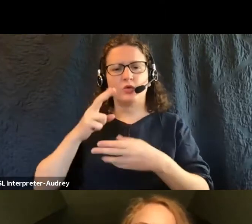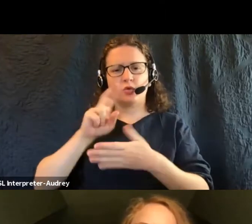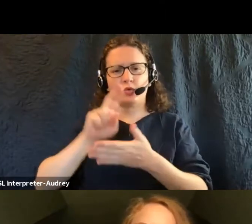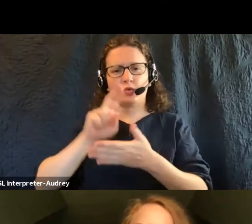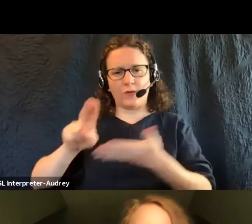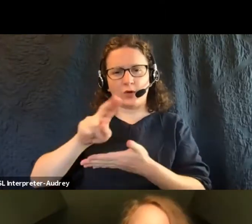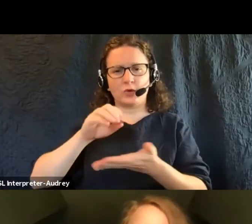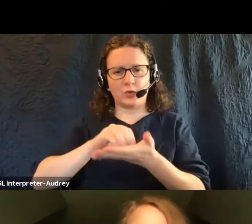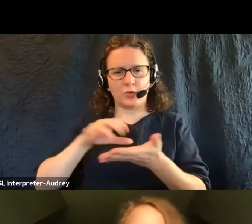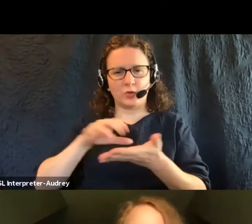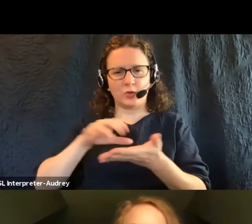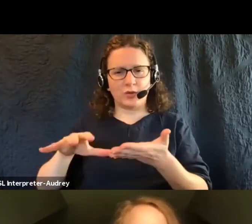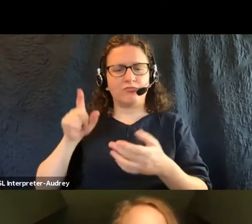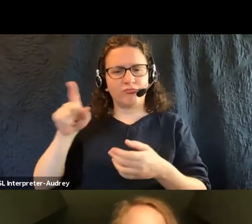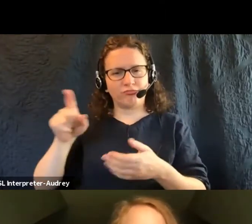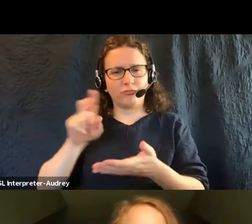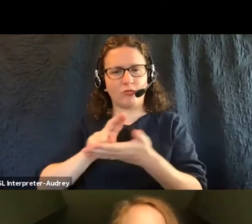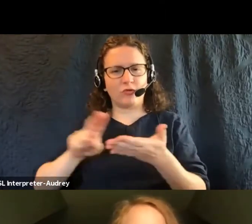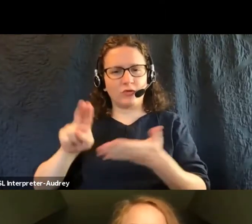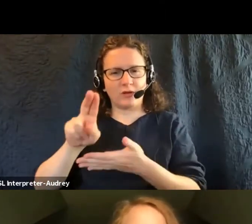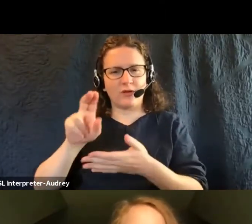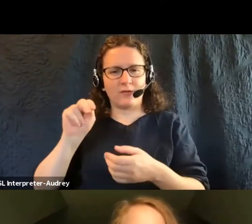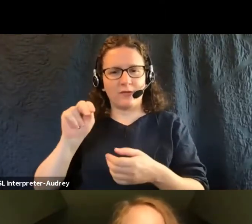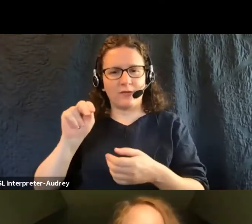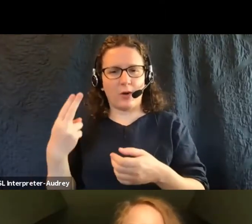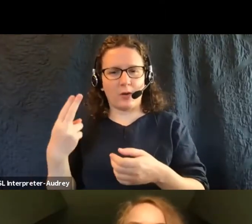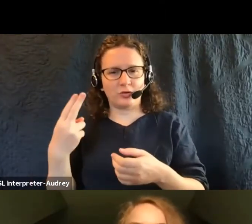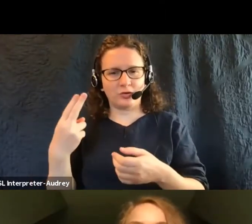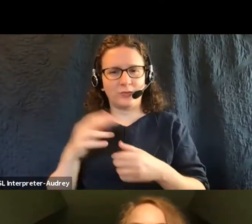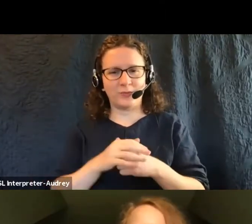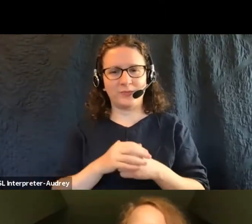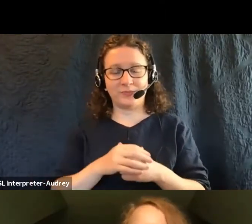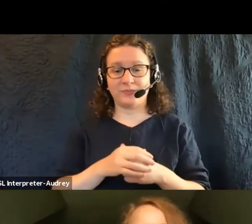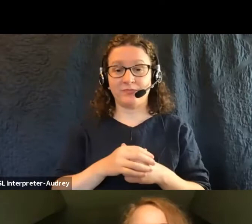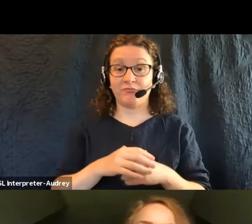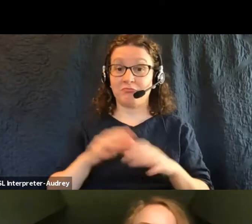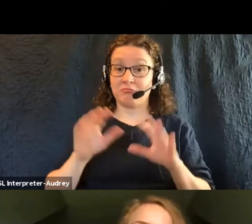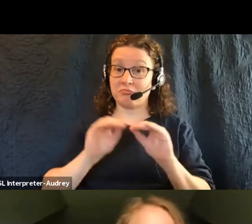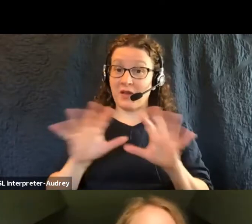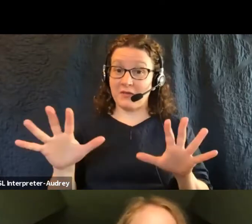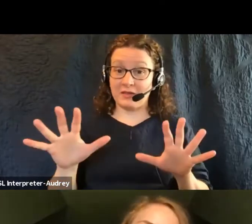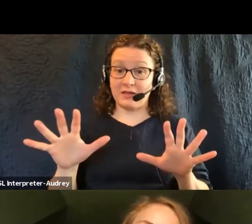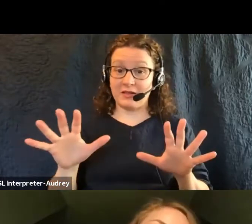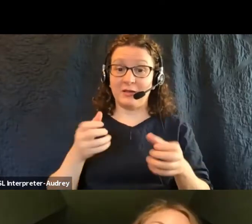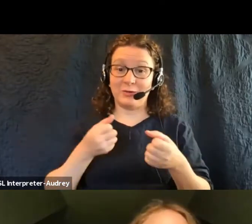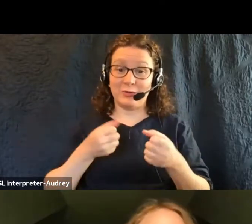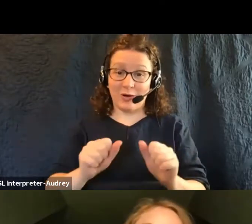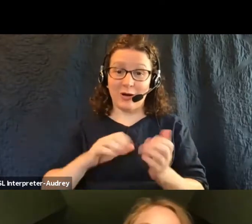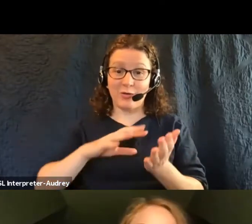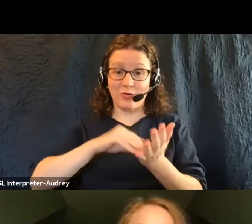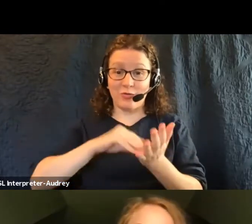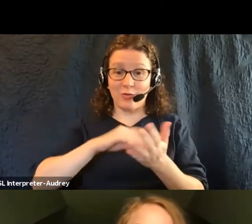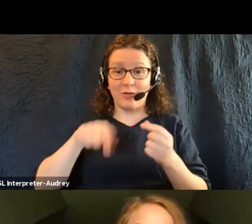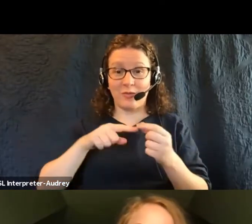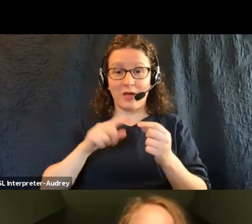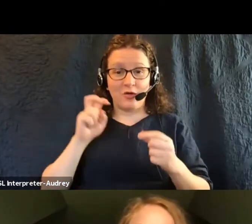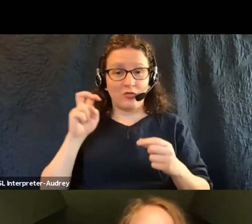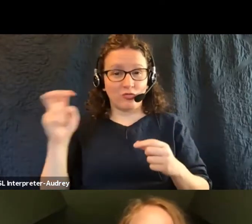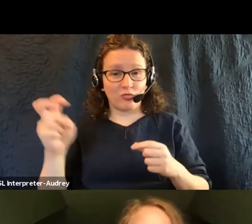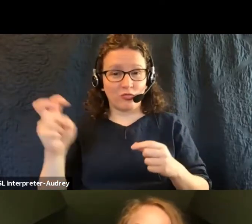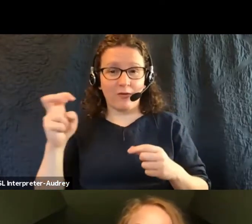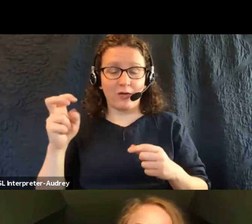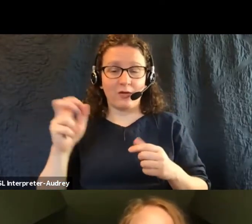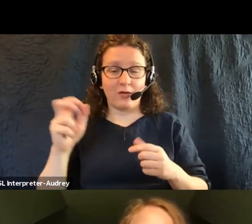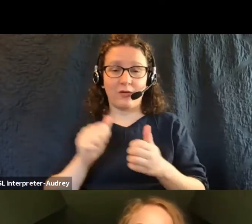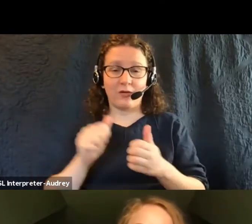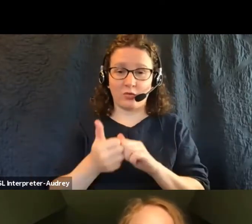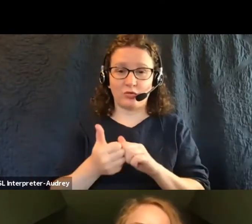at the University of New Hampshire, obviously trying to learn about travel and how to go to a foreign